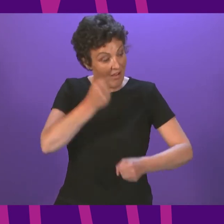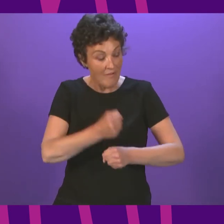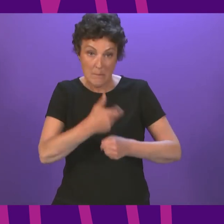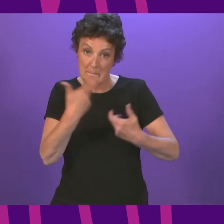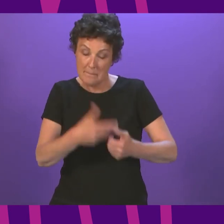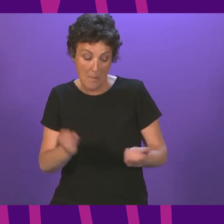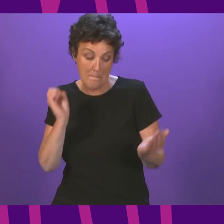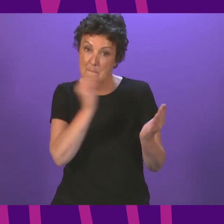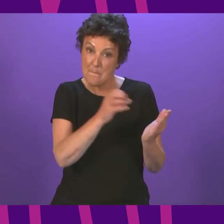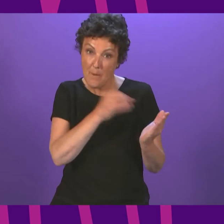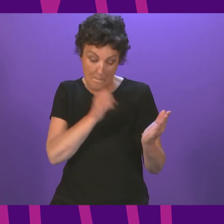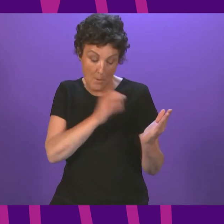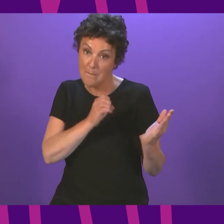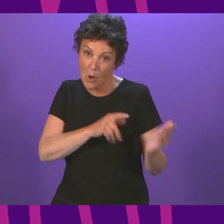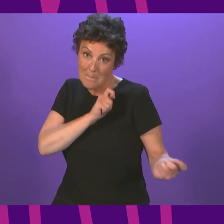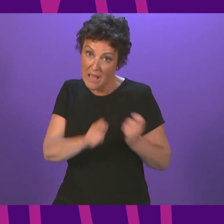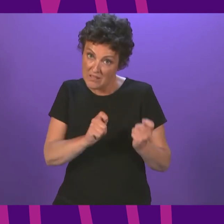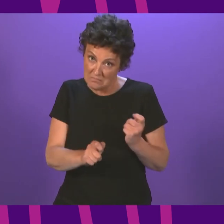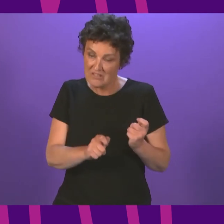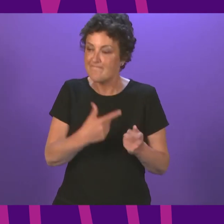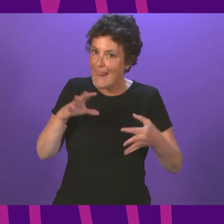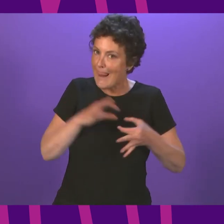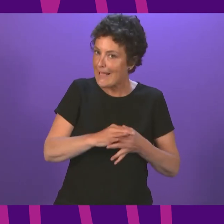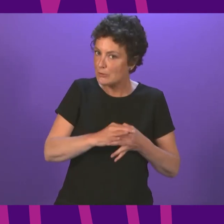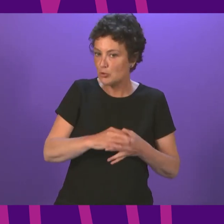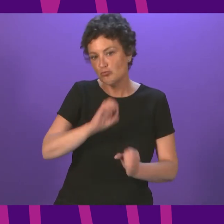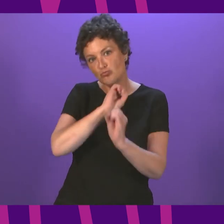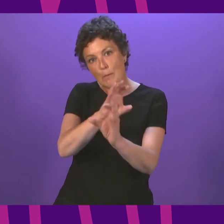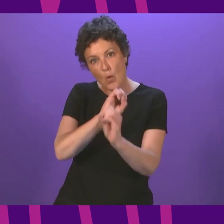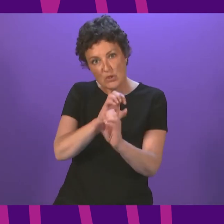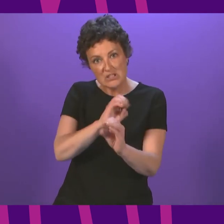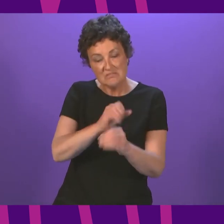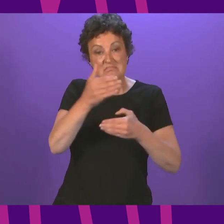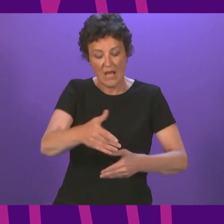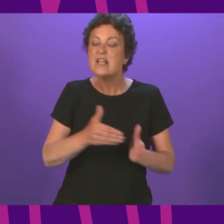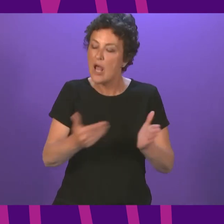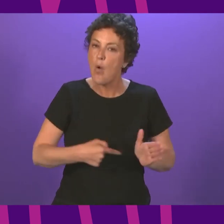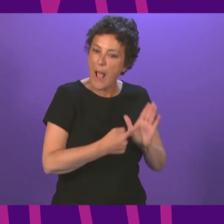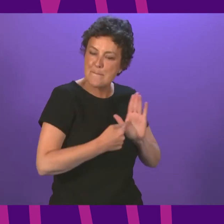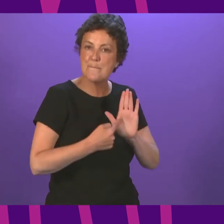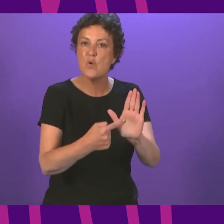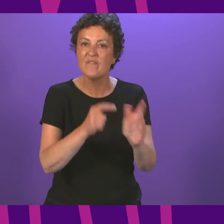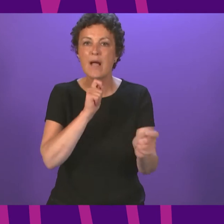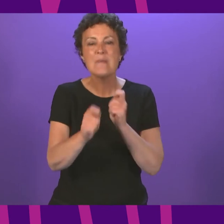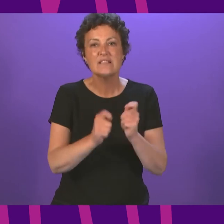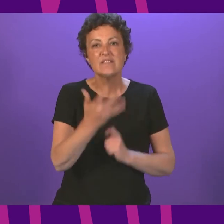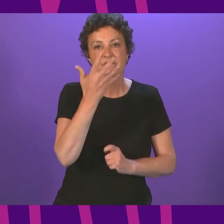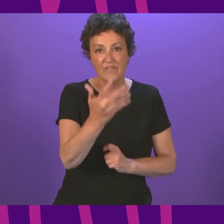principal concerns of Parliament, which we discussed yesterday at stage 2. I urge other members not to press their amendments.